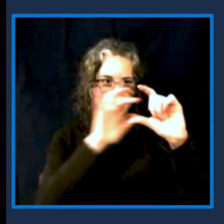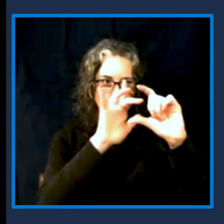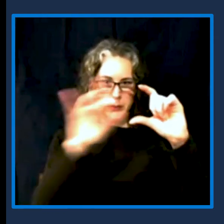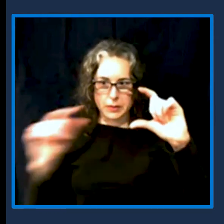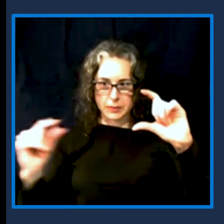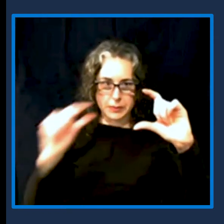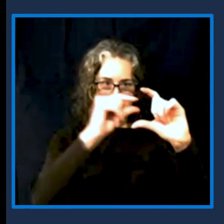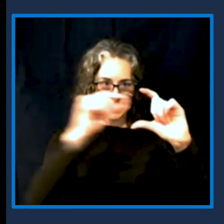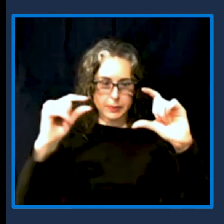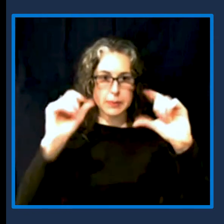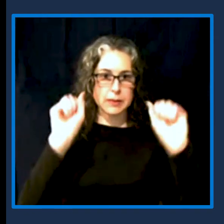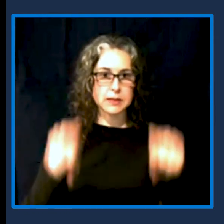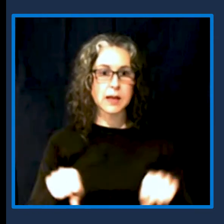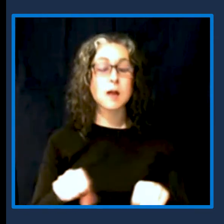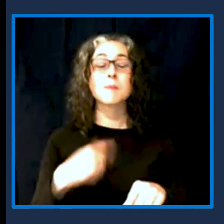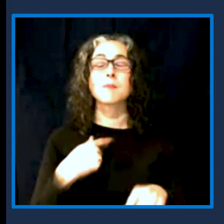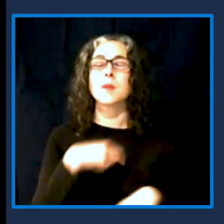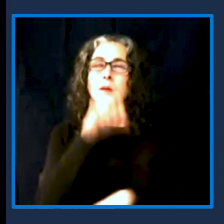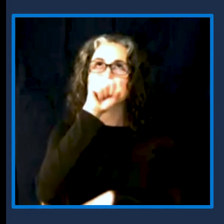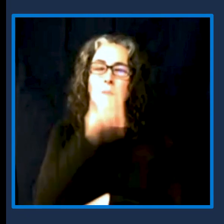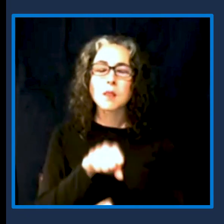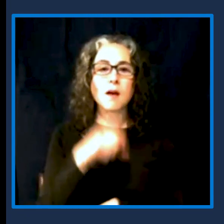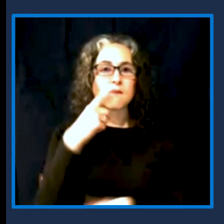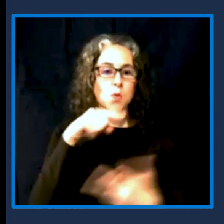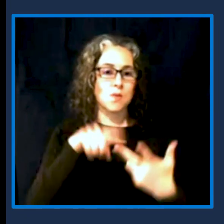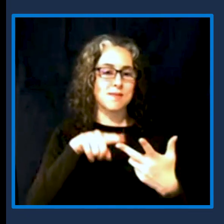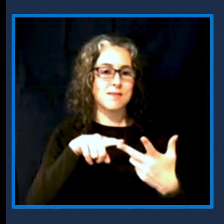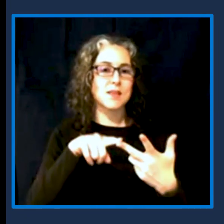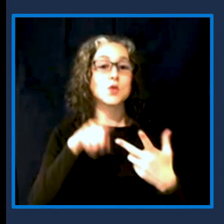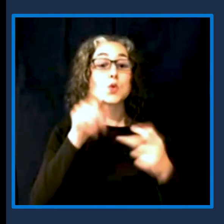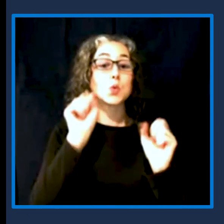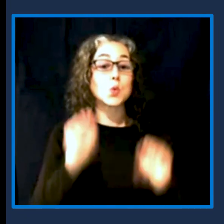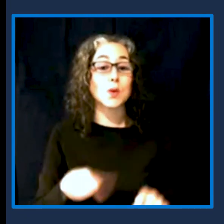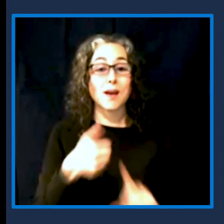and what i especially love about this workaround is we can now directly send